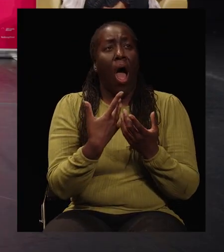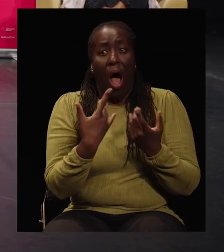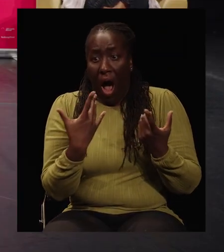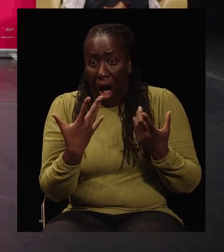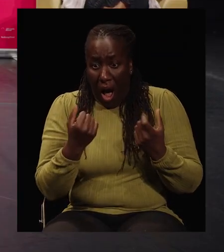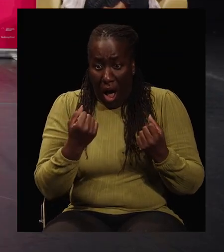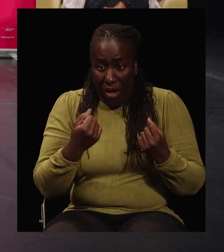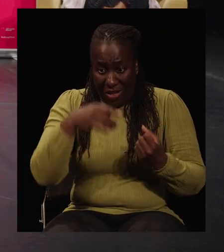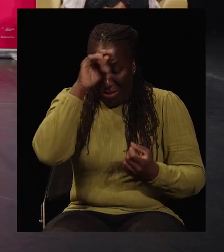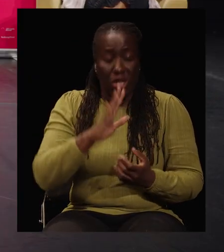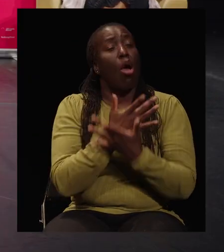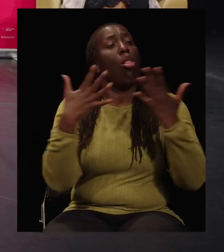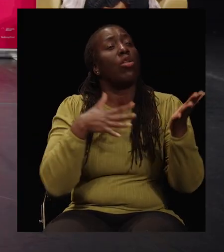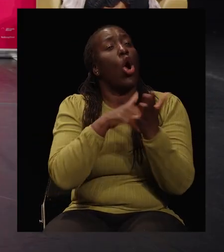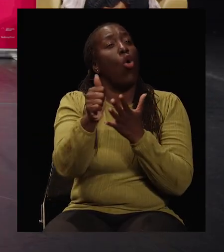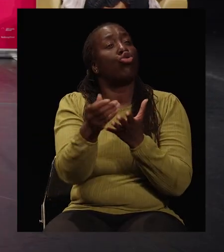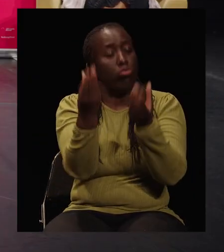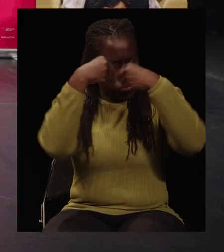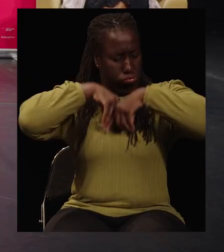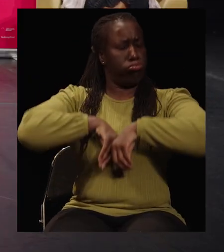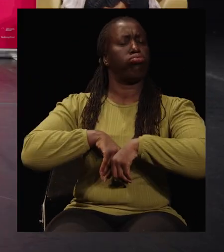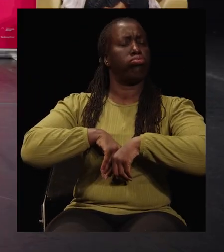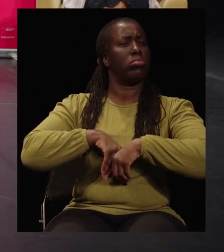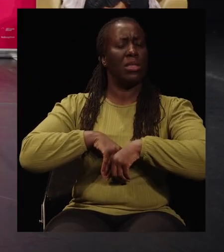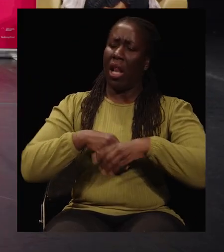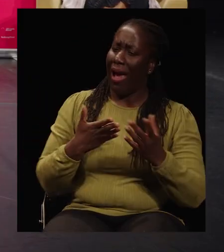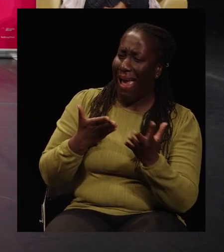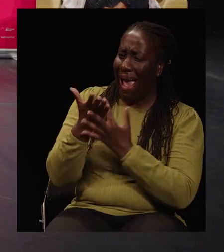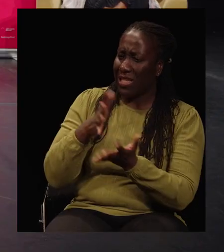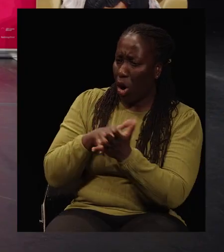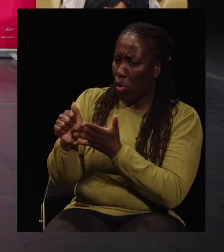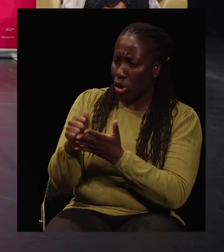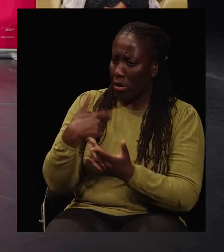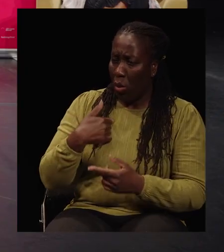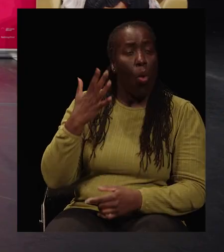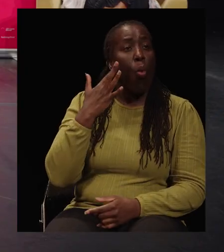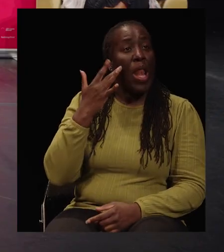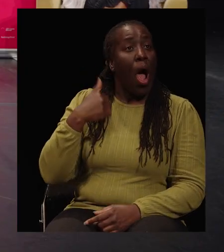So in terms of culture and access to culture, because when I was a kid, culture was free.